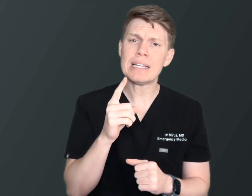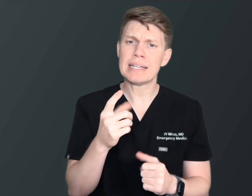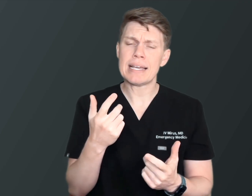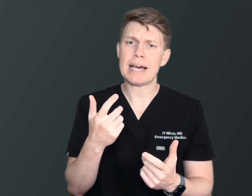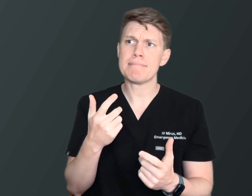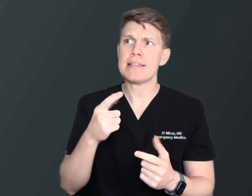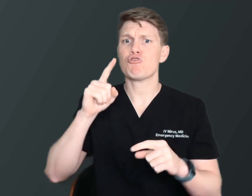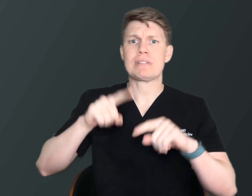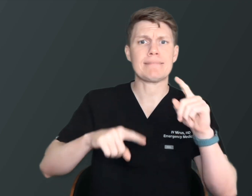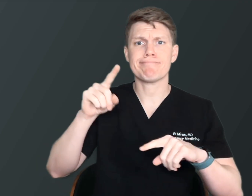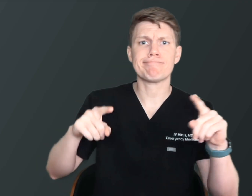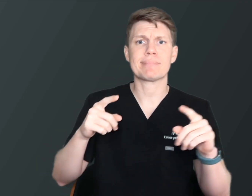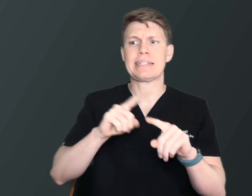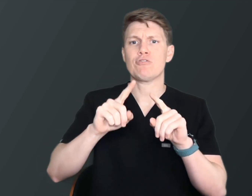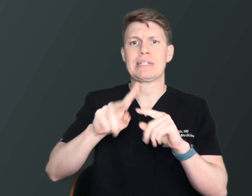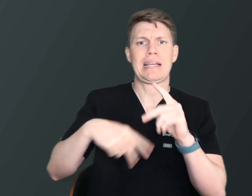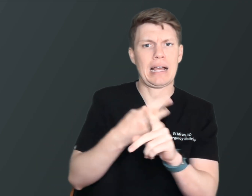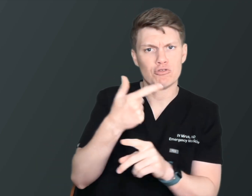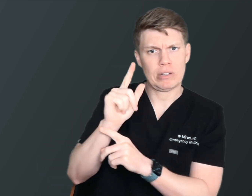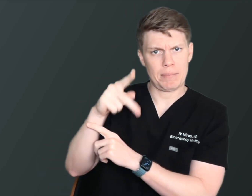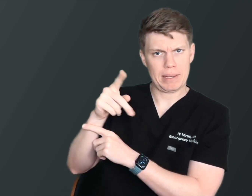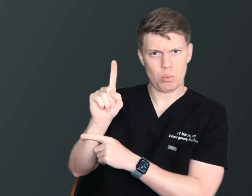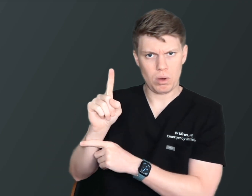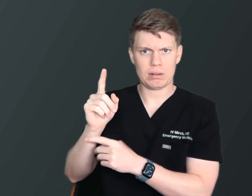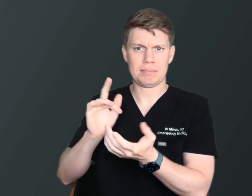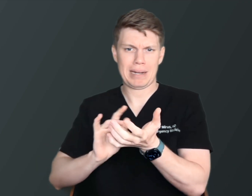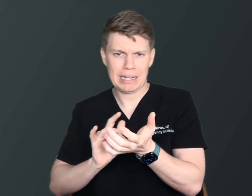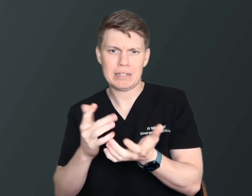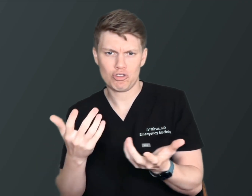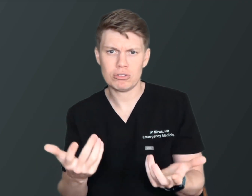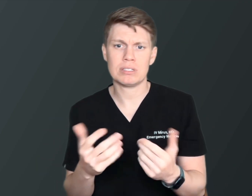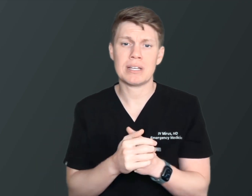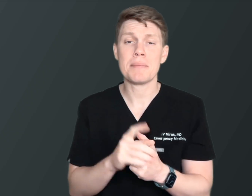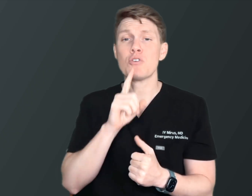There are different kinds of GLP-1 medications.